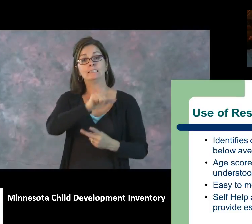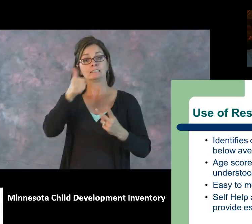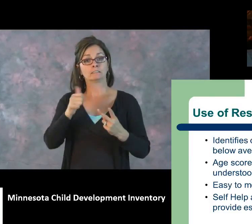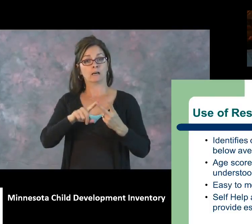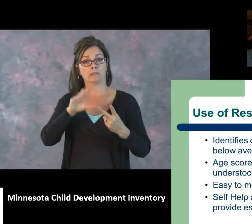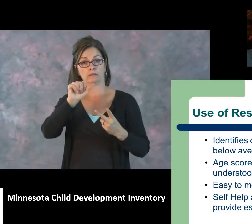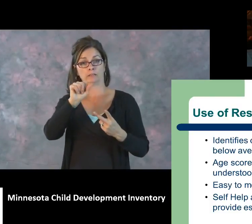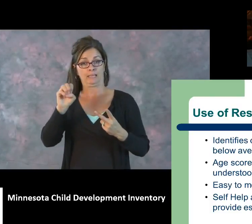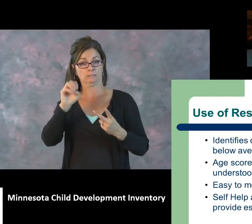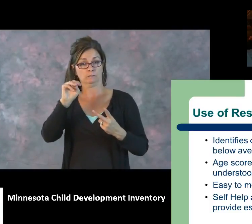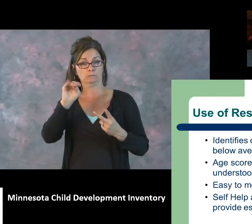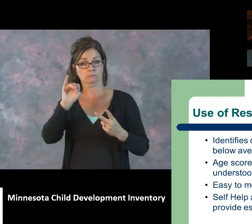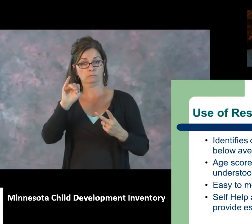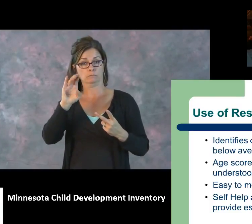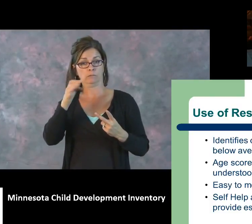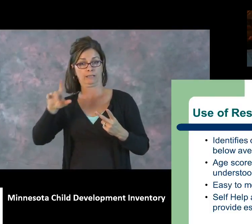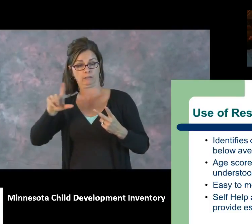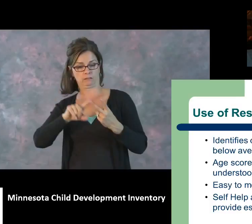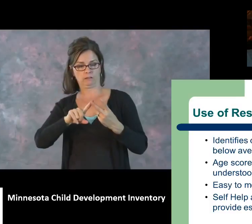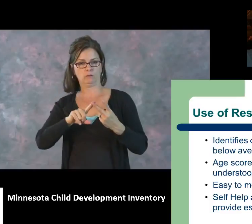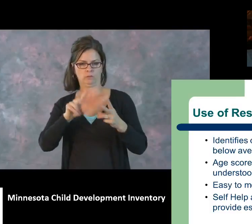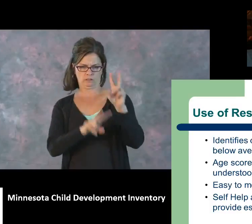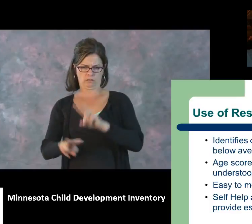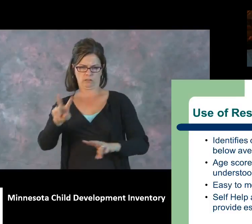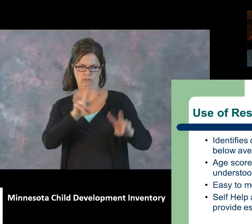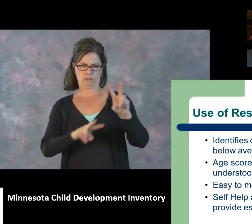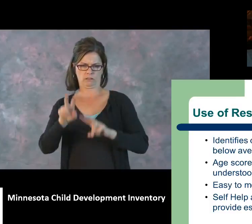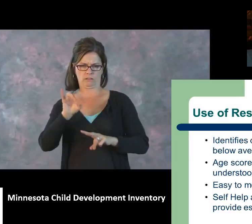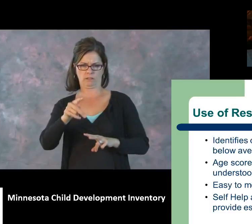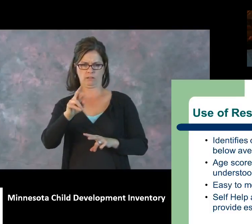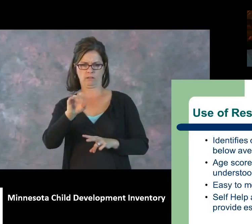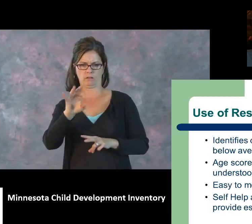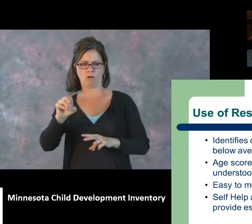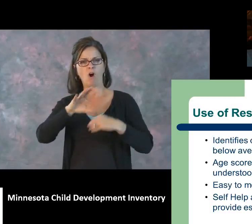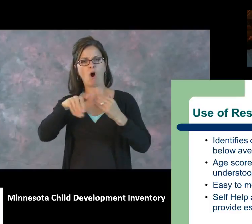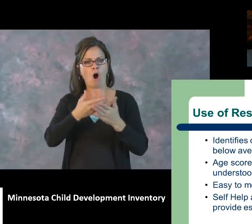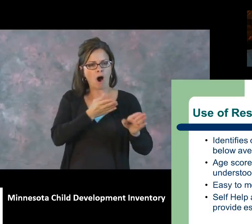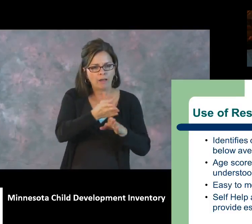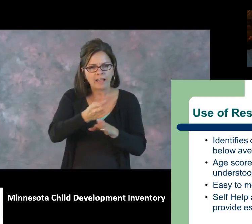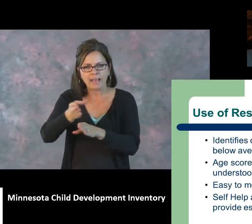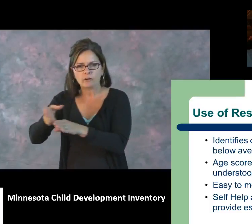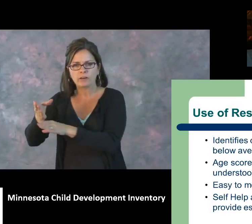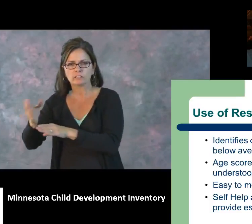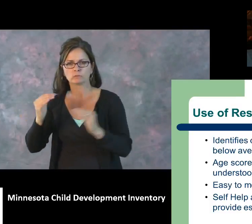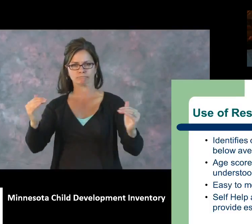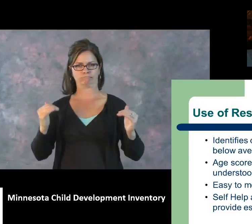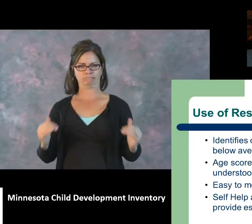Michael, we saw that all areas were somewhat depressed. This was a child who was functioning